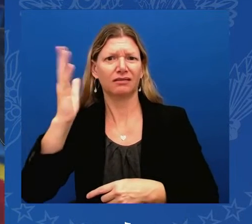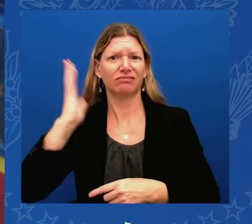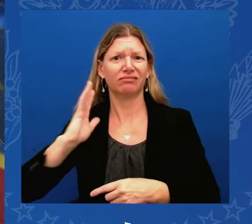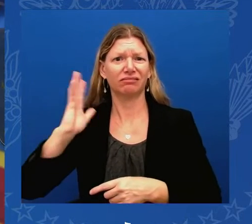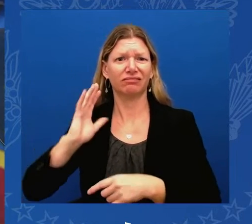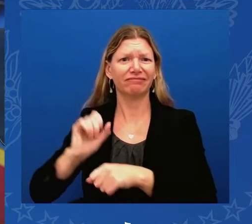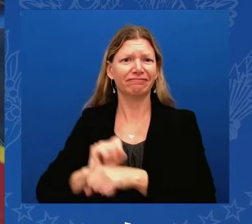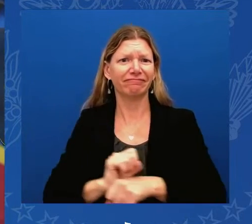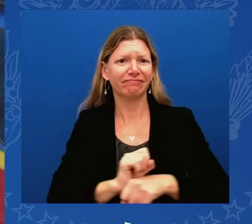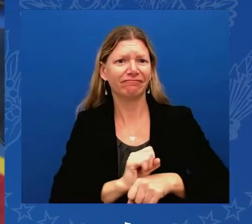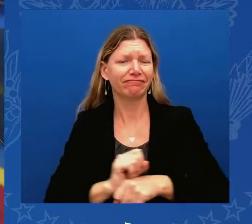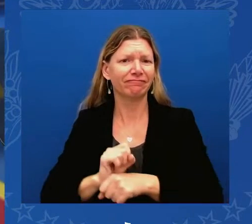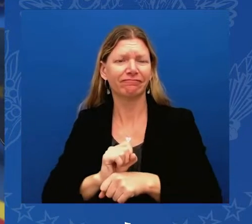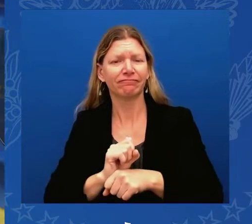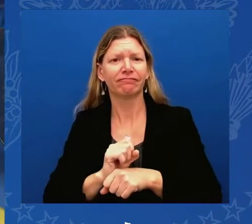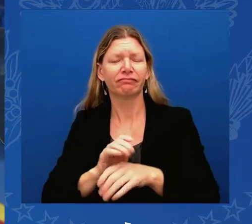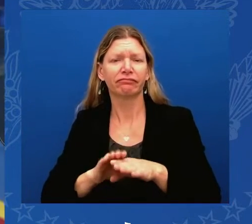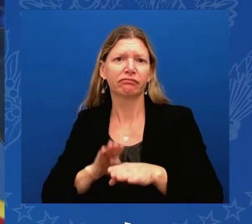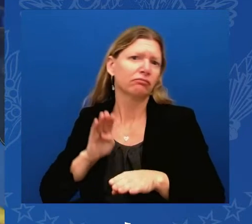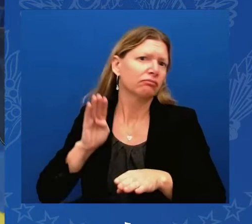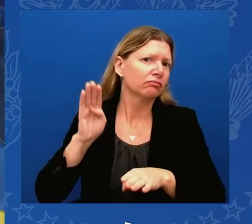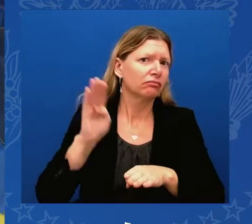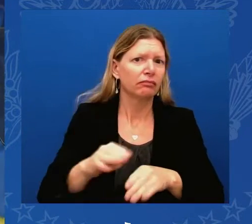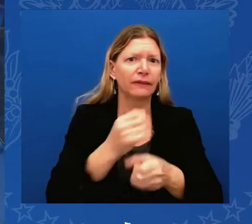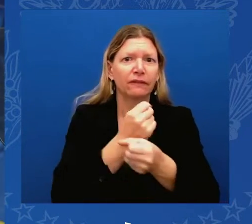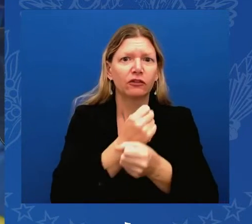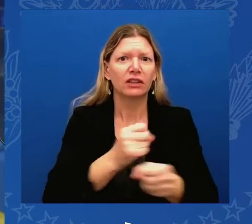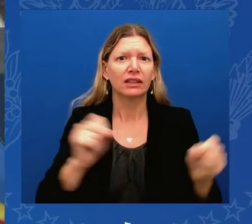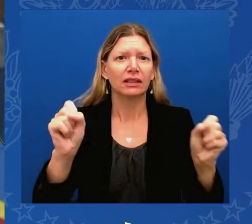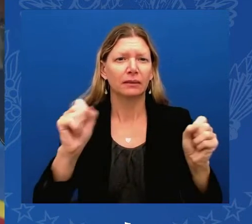on his way north to free soil in Philadelphia.